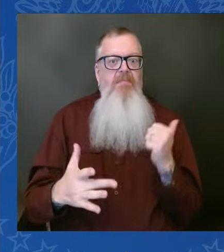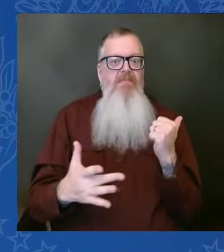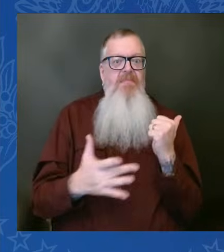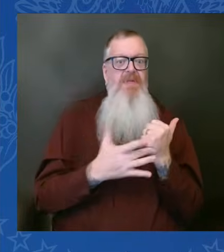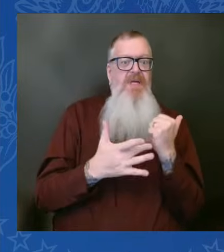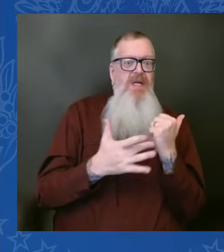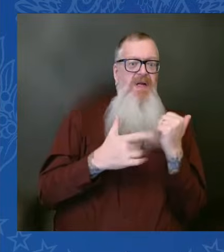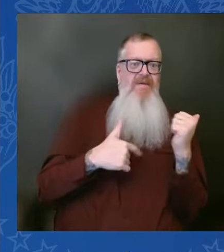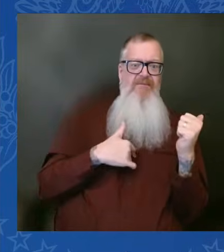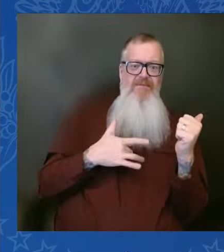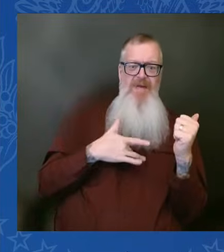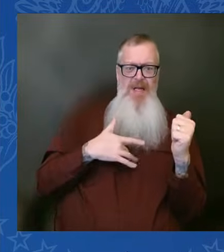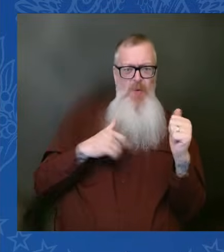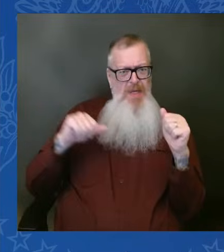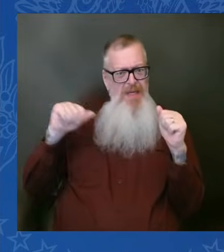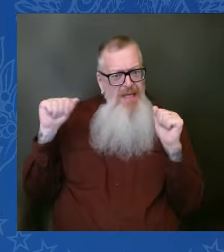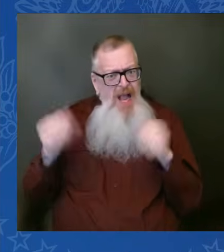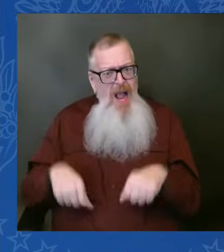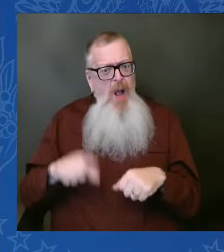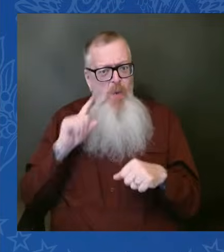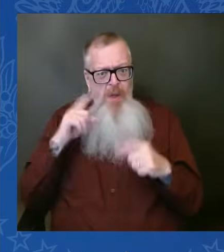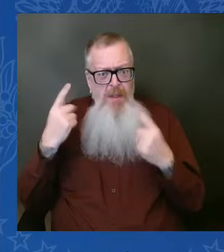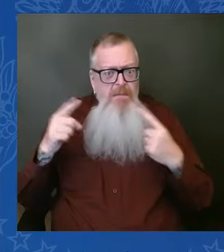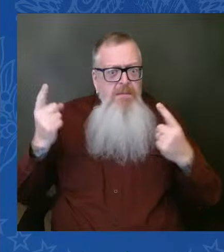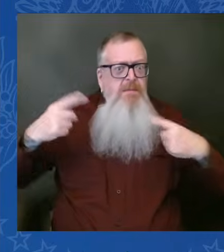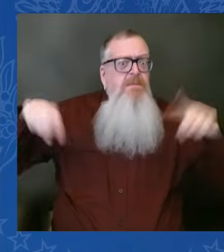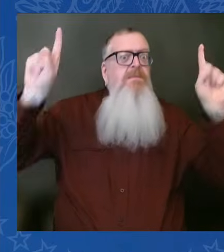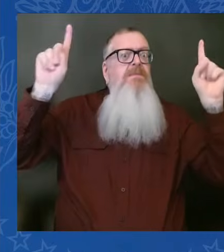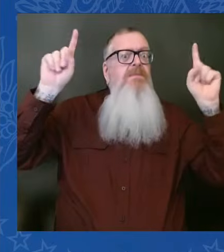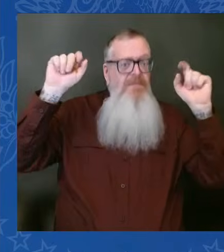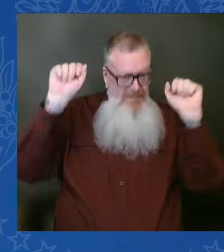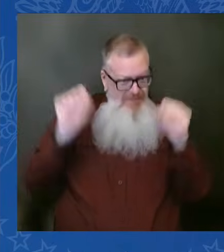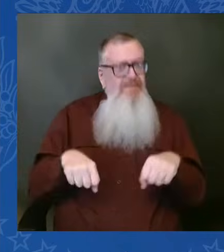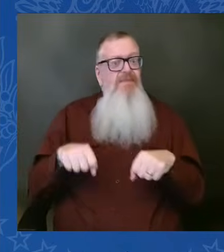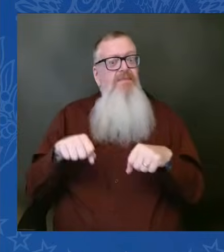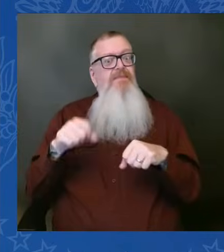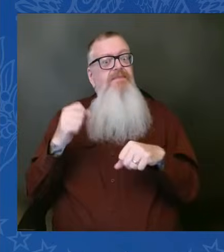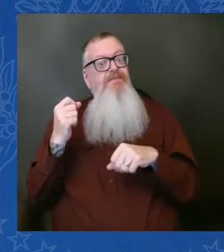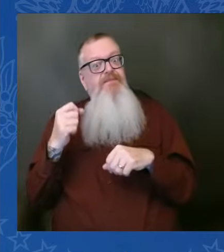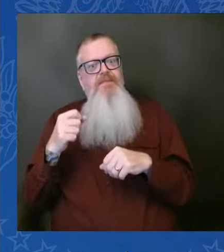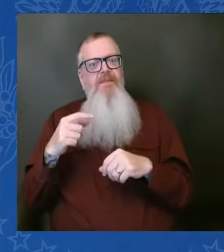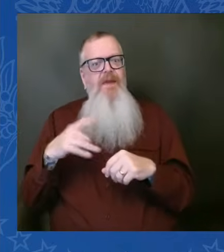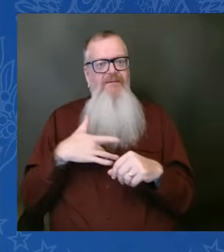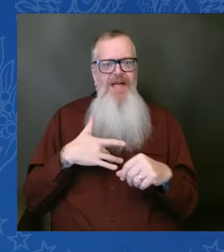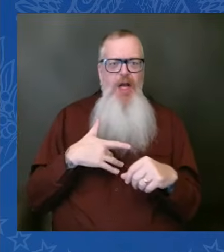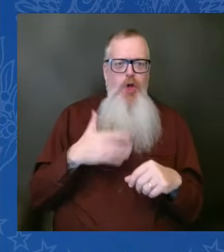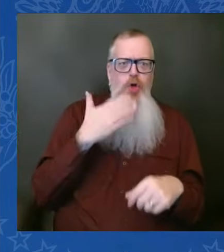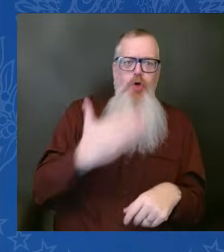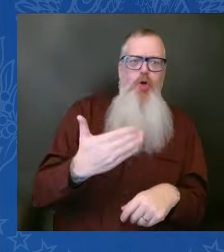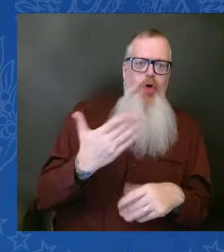Over the course of decades of Republican leadership and -- and I’m not a -- those of you who know anything about me